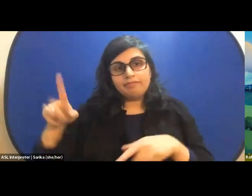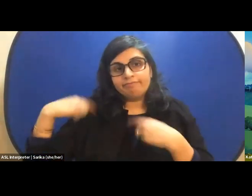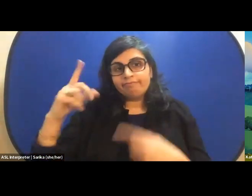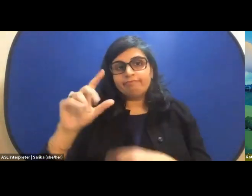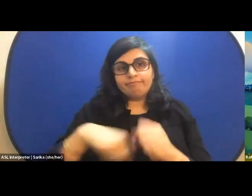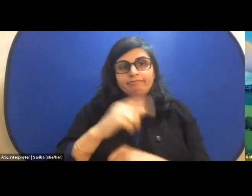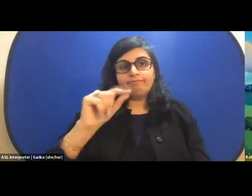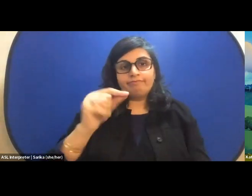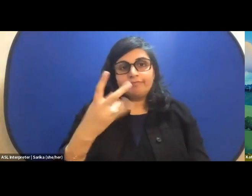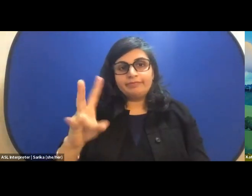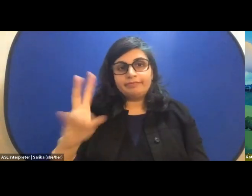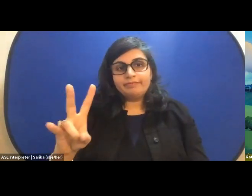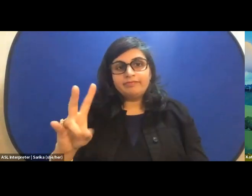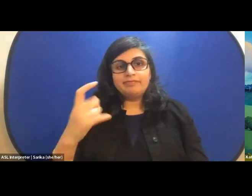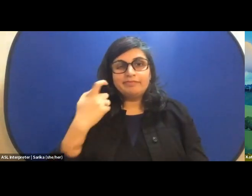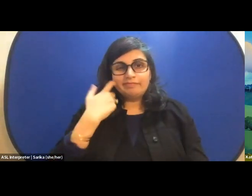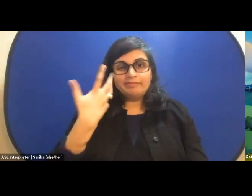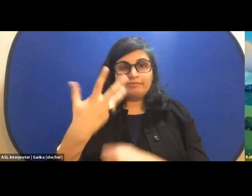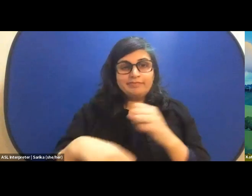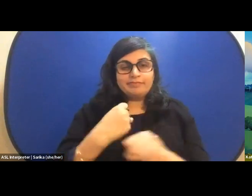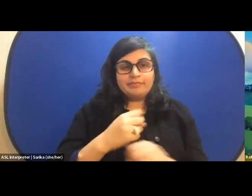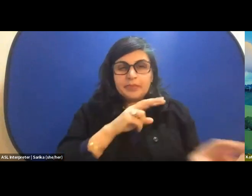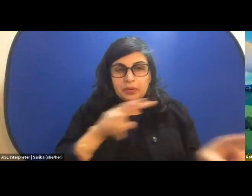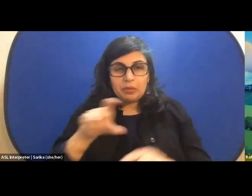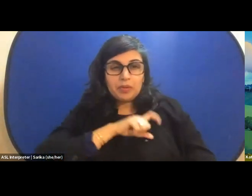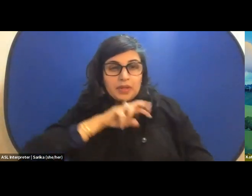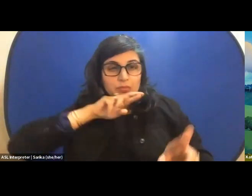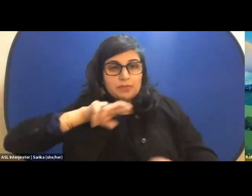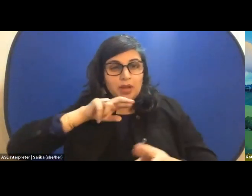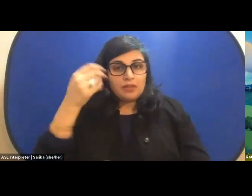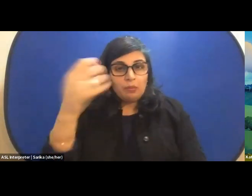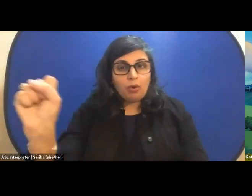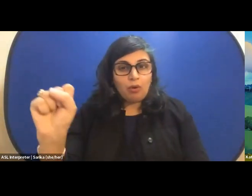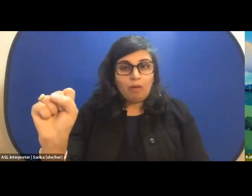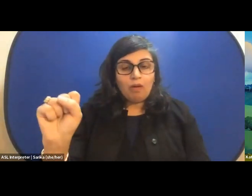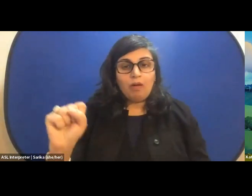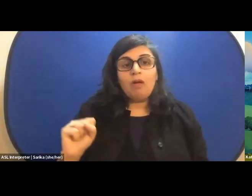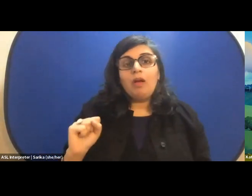Kat Mahoney. My pronouns are she/her. And I've been a legal observer since 2017. And